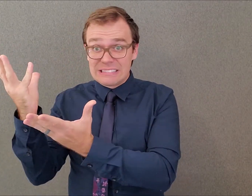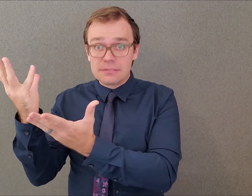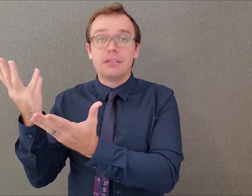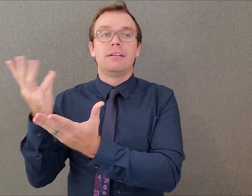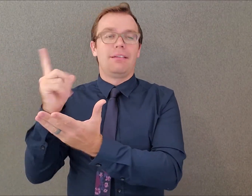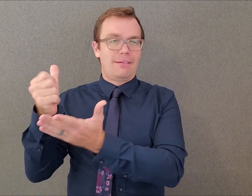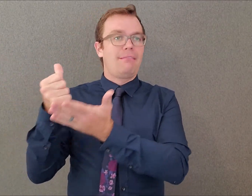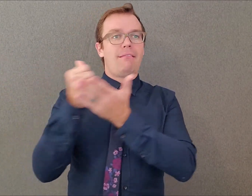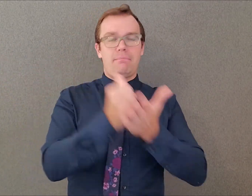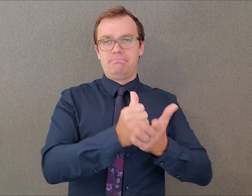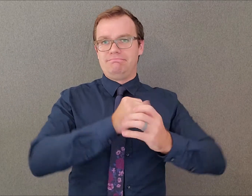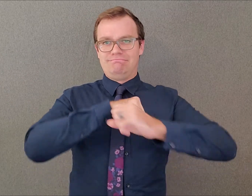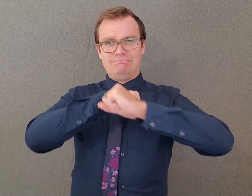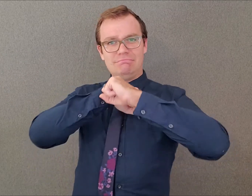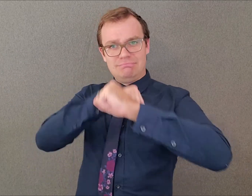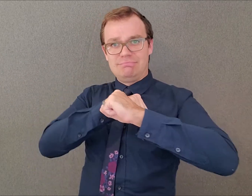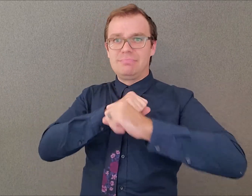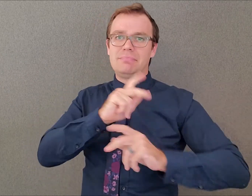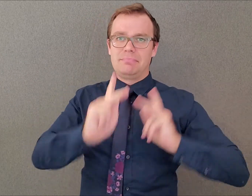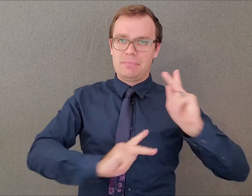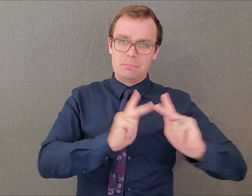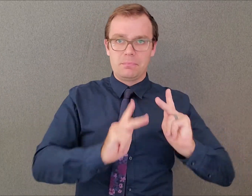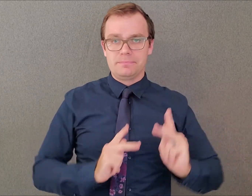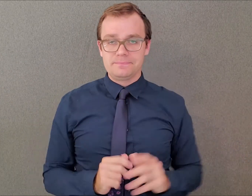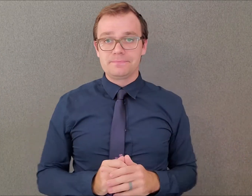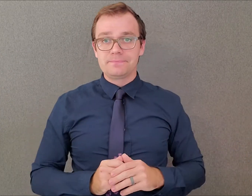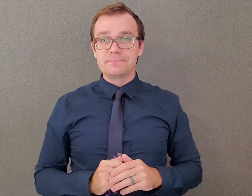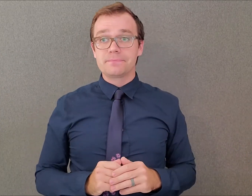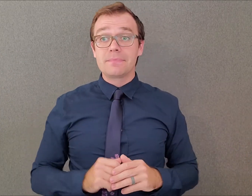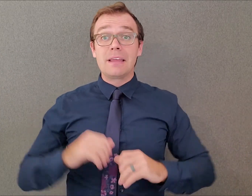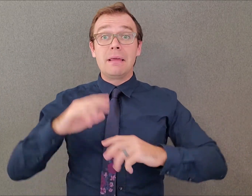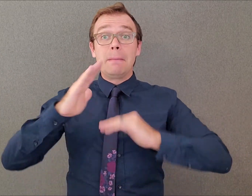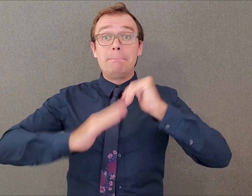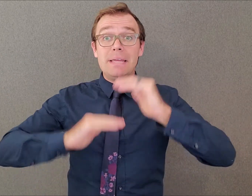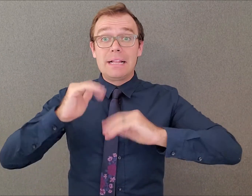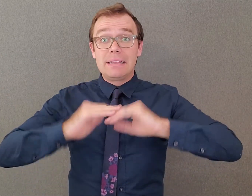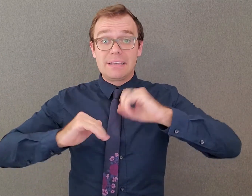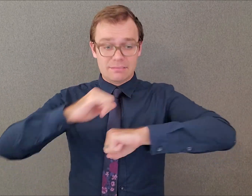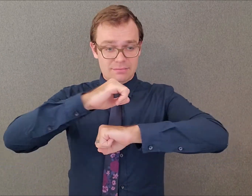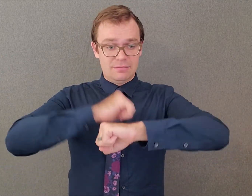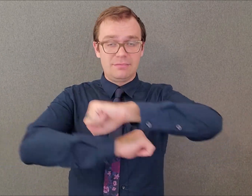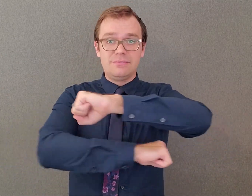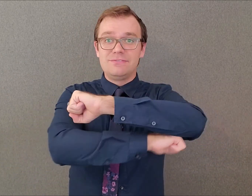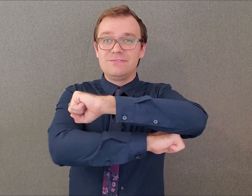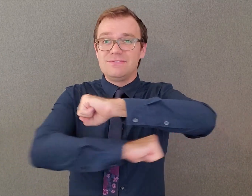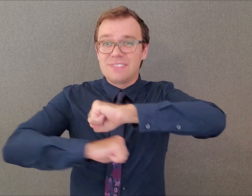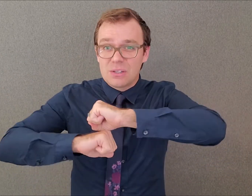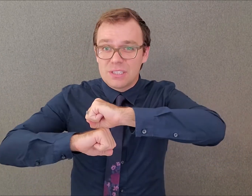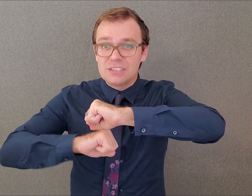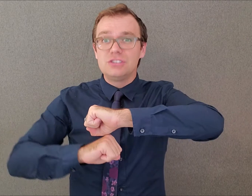to mitigate any additional hazards and injury. Check building foundations, chimneys,